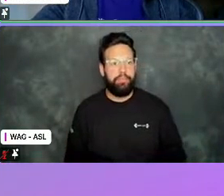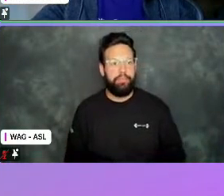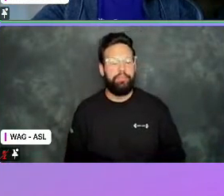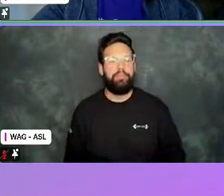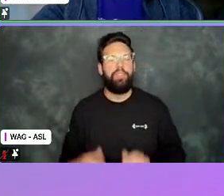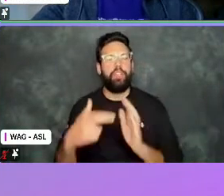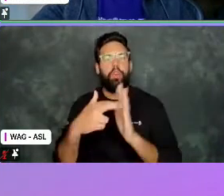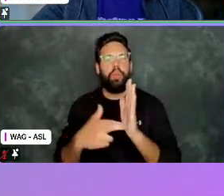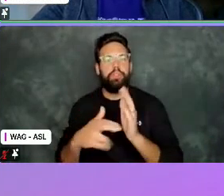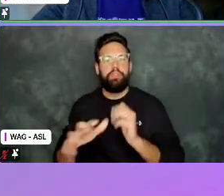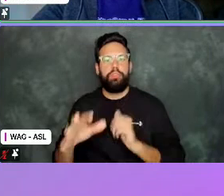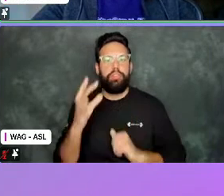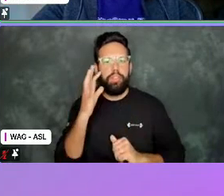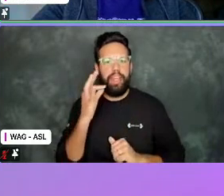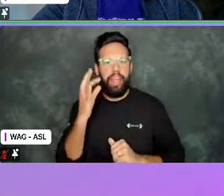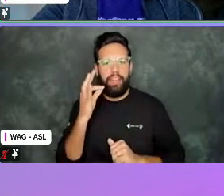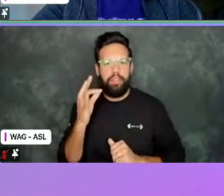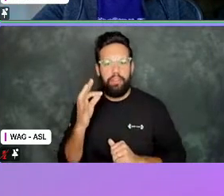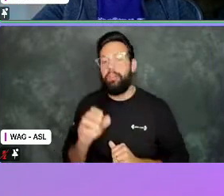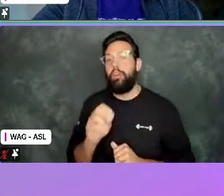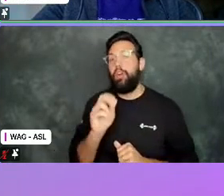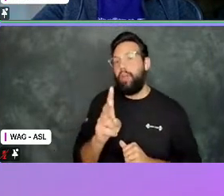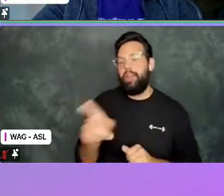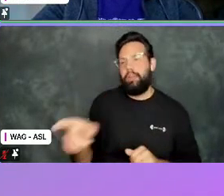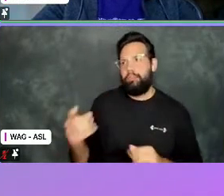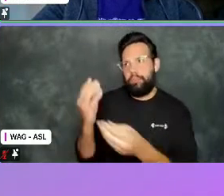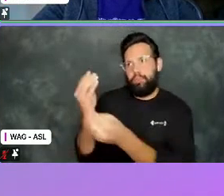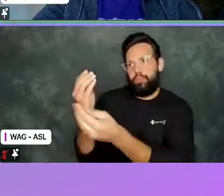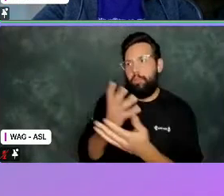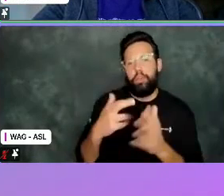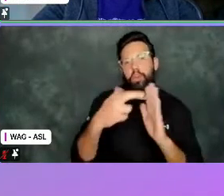says. So I will will now start dva.